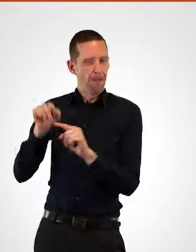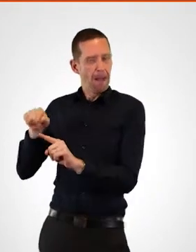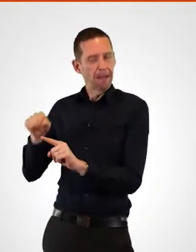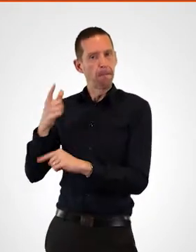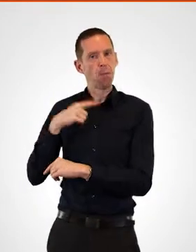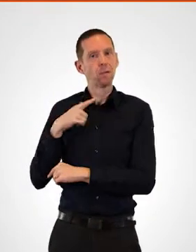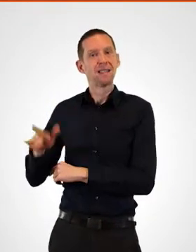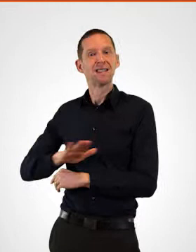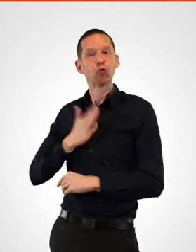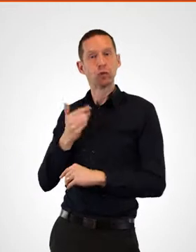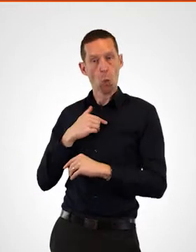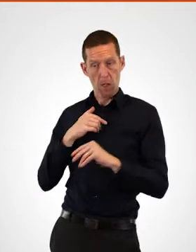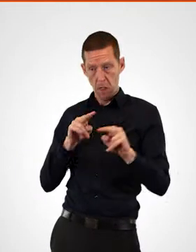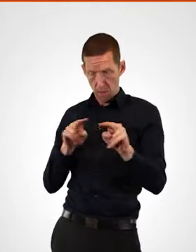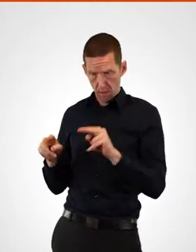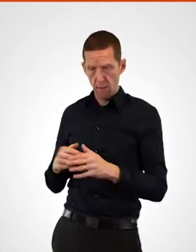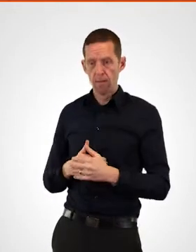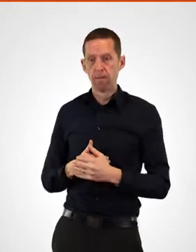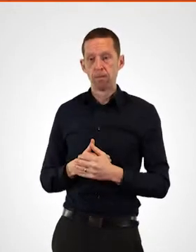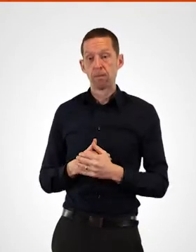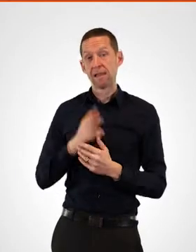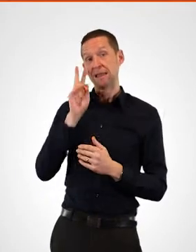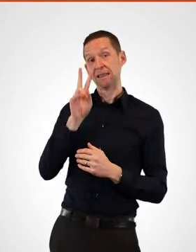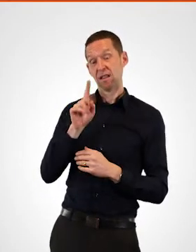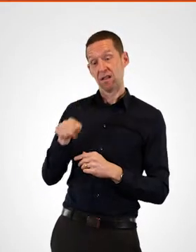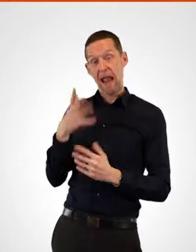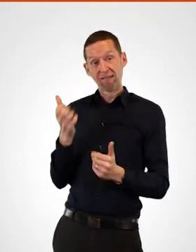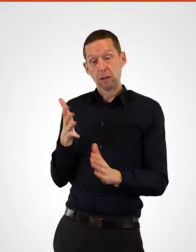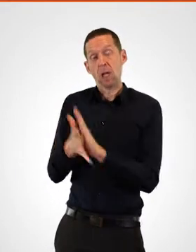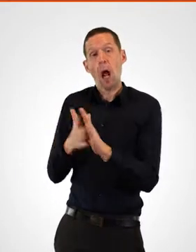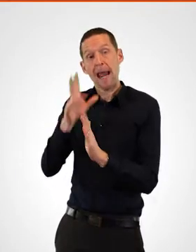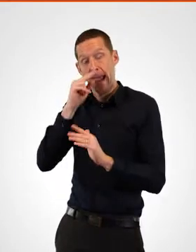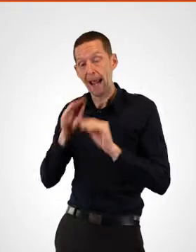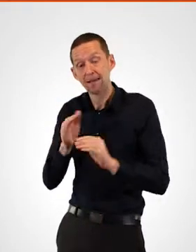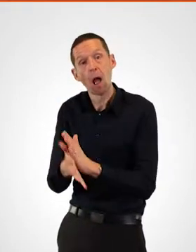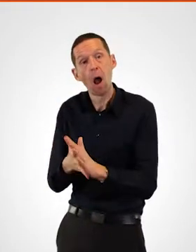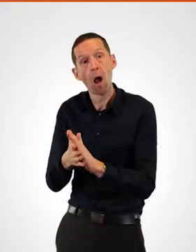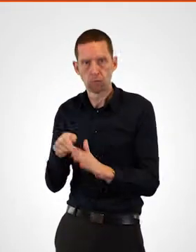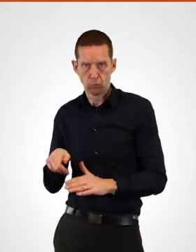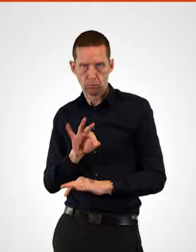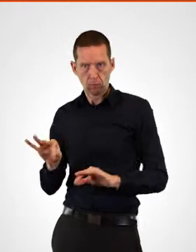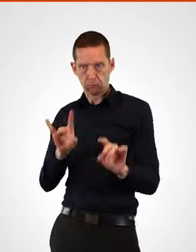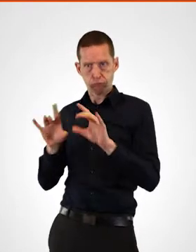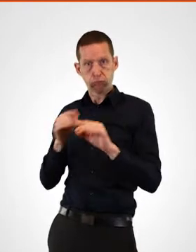because what this is showing is that having signing early on doesn't at all preclude the development of oral language